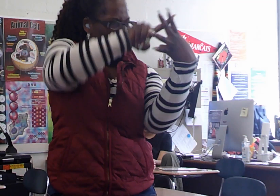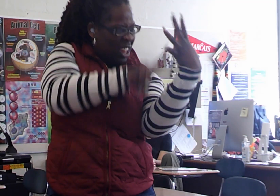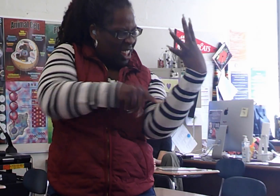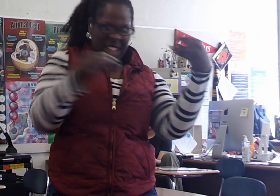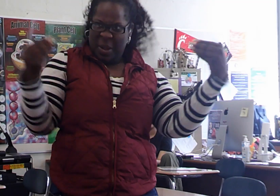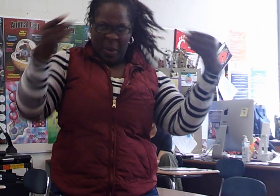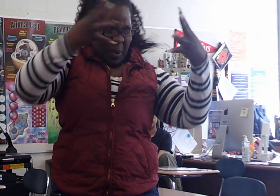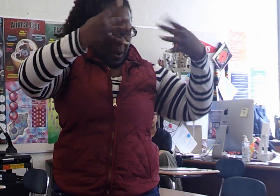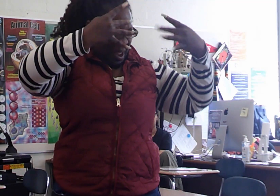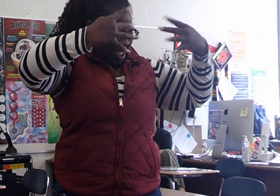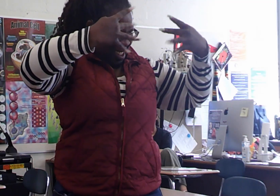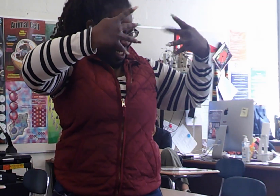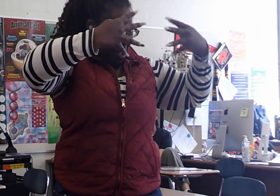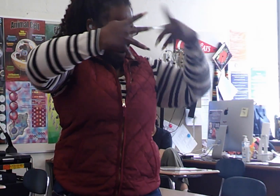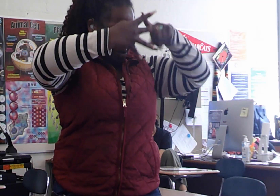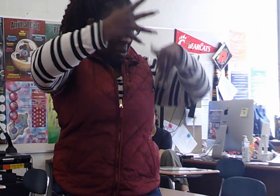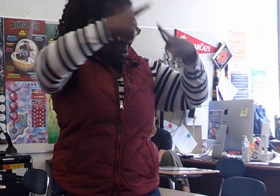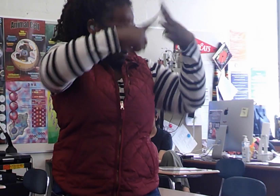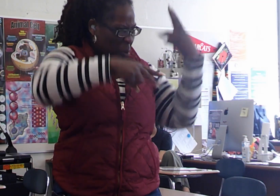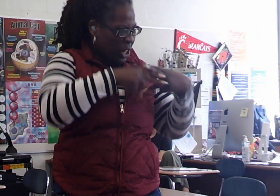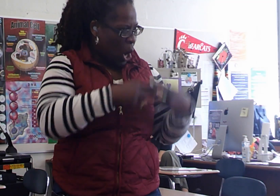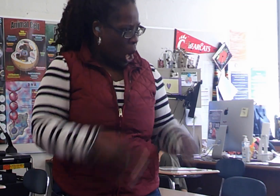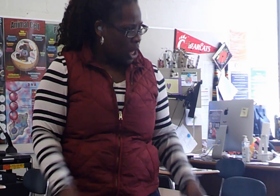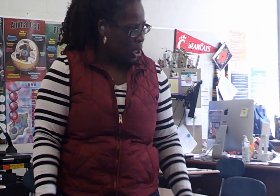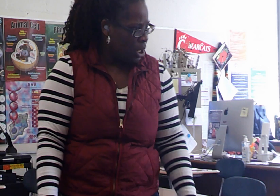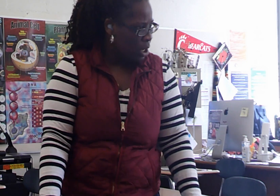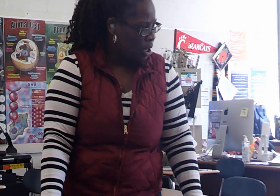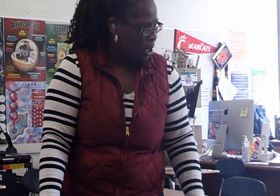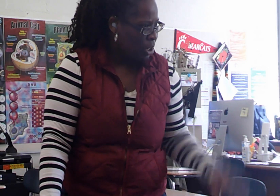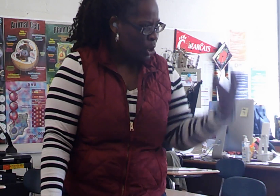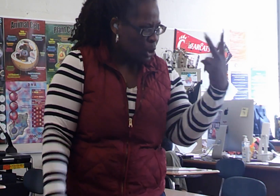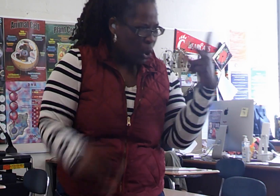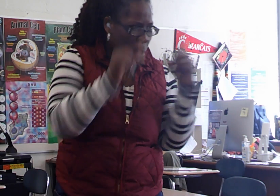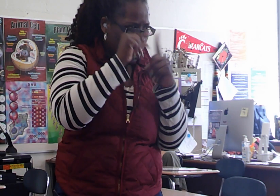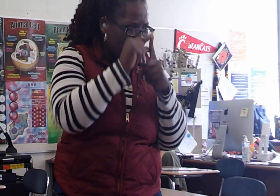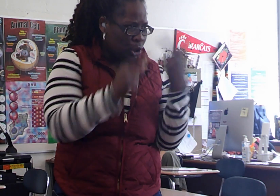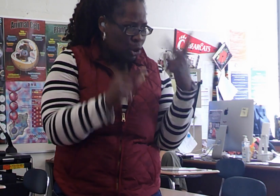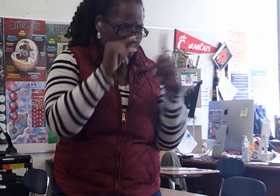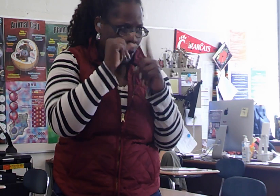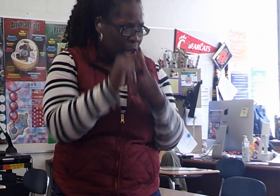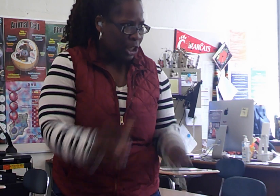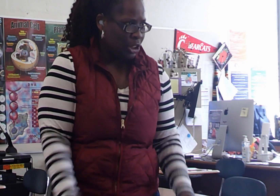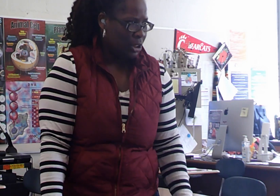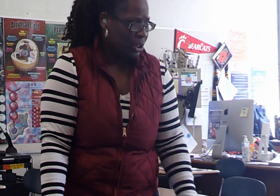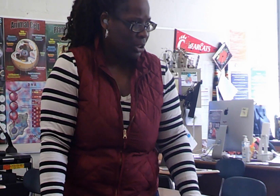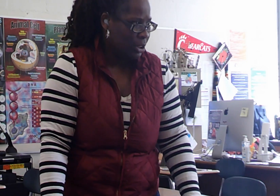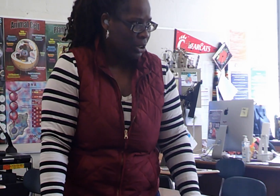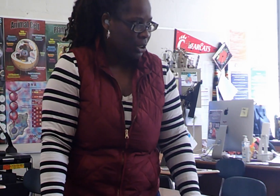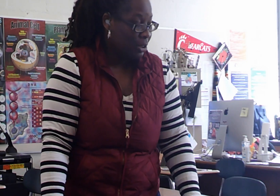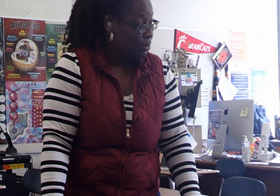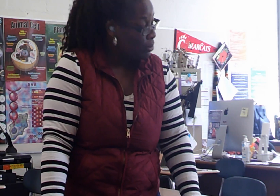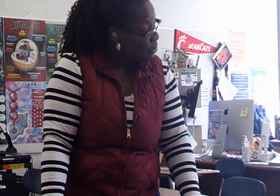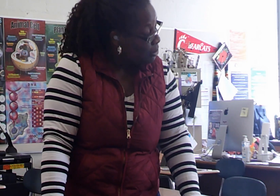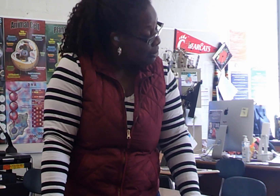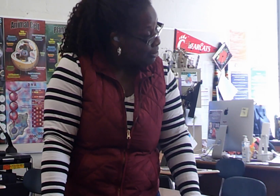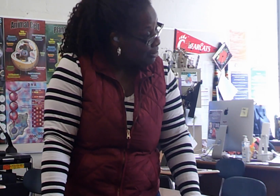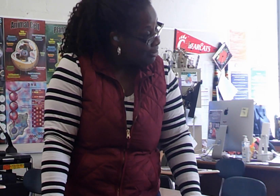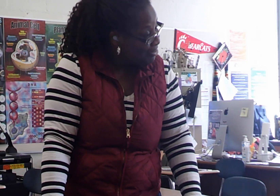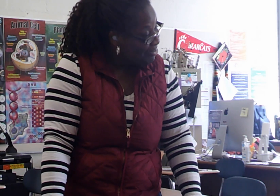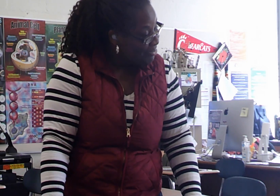These two sets of four chromosomes are called what? It's two words.